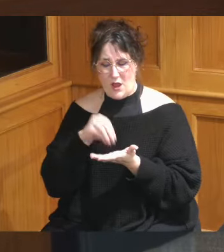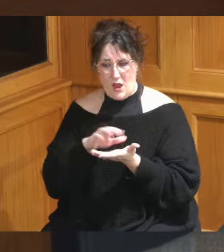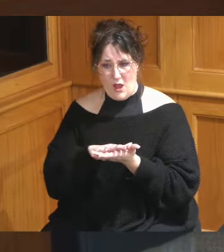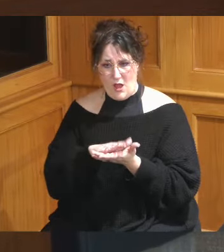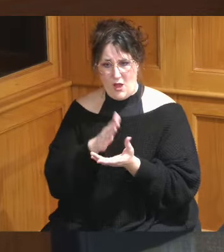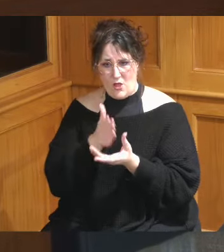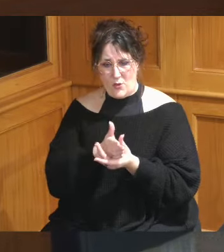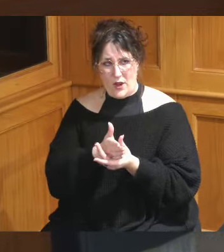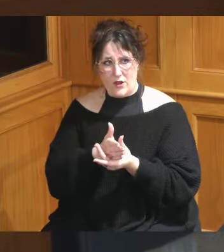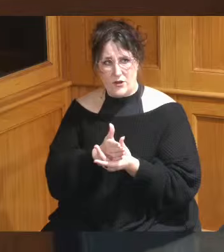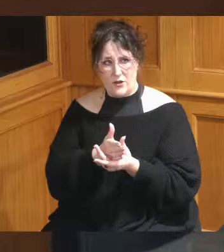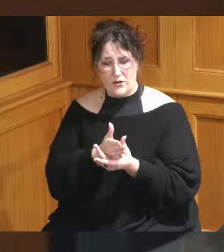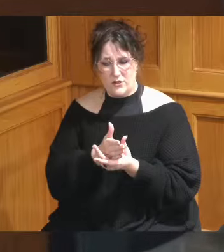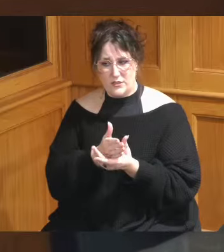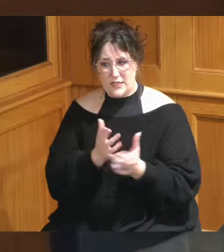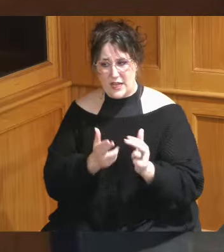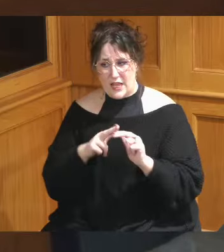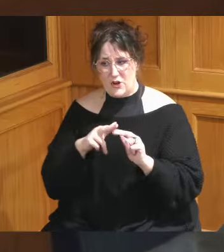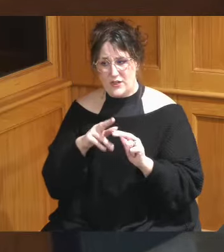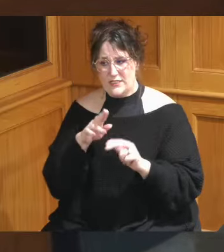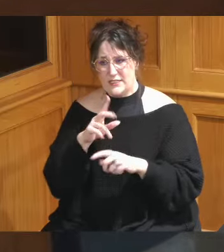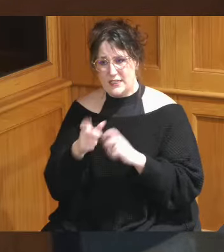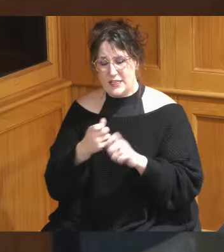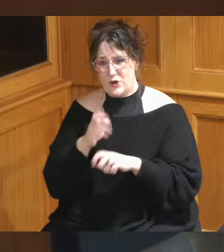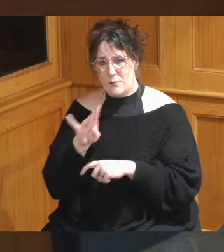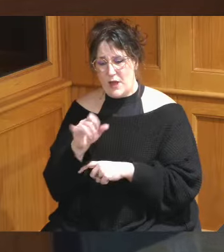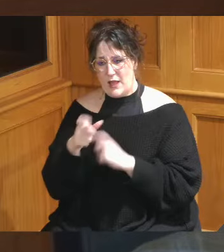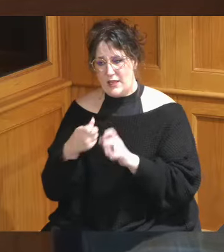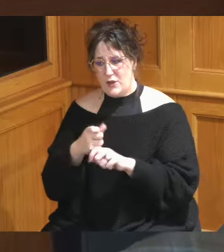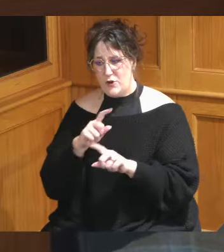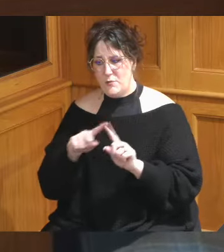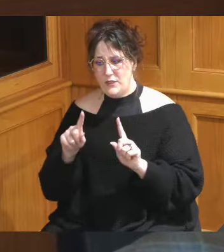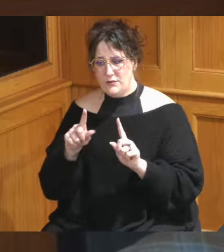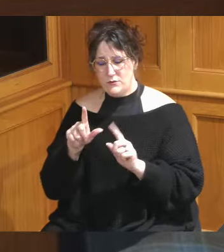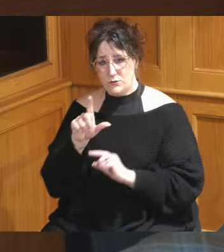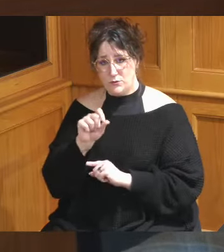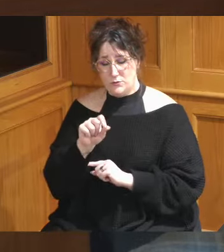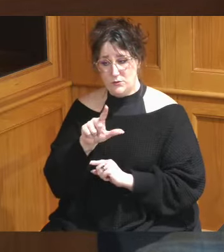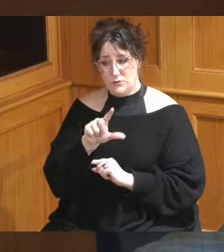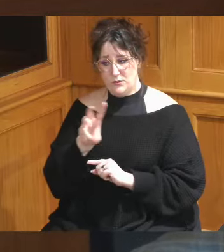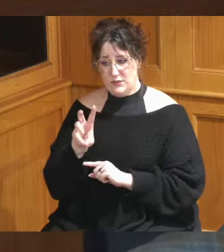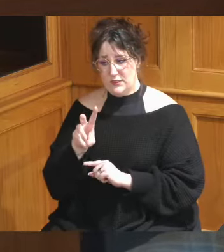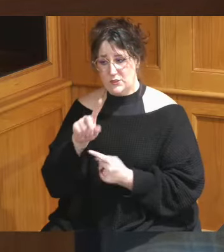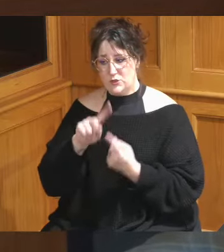mind looking at the increase on a year-by-year basis, but if I go into this 2026 to 2030 plan,